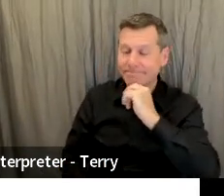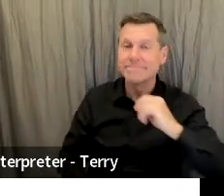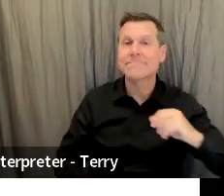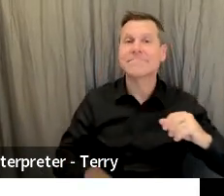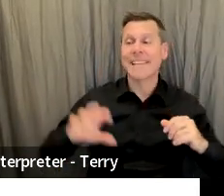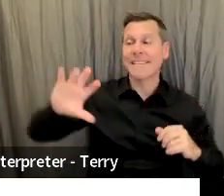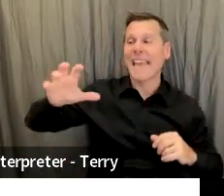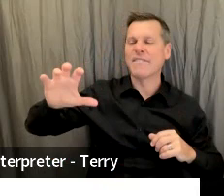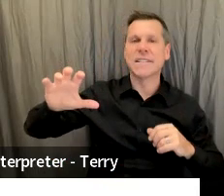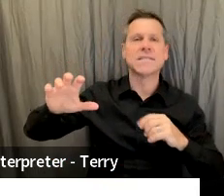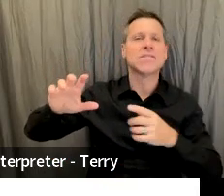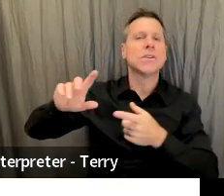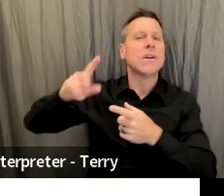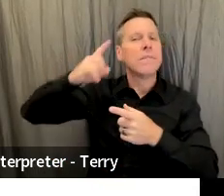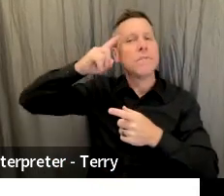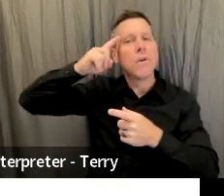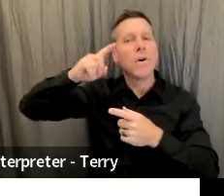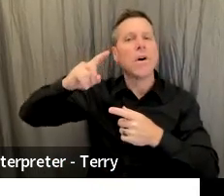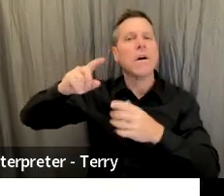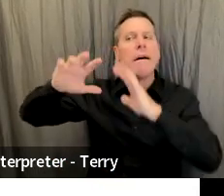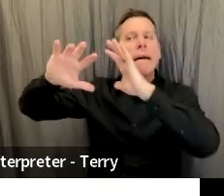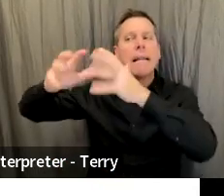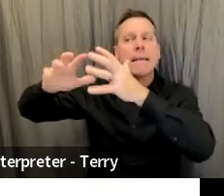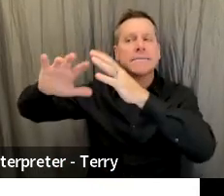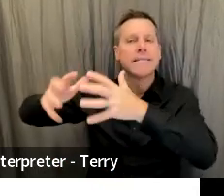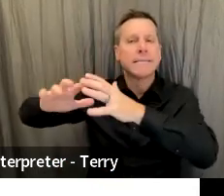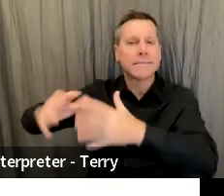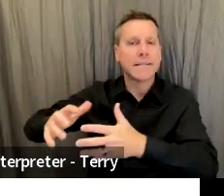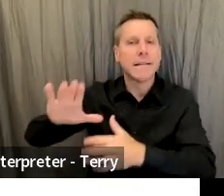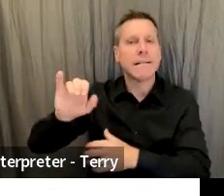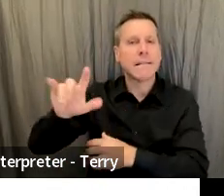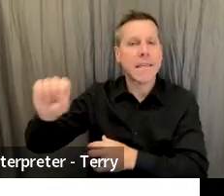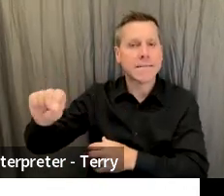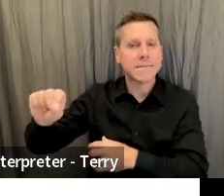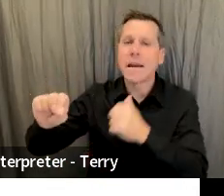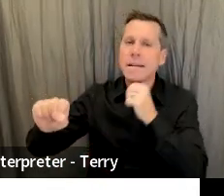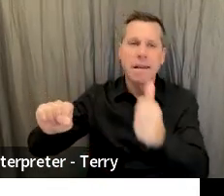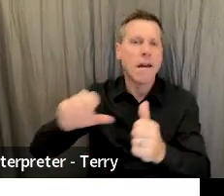instead of canvas comments is so you can see it so you will know exactly what it's going to look like.